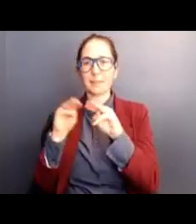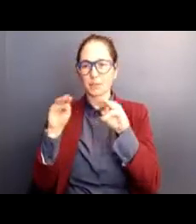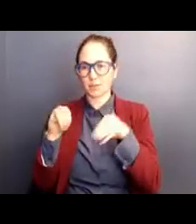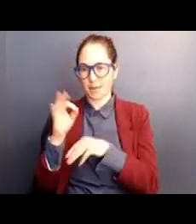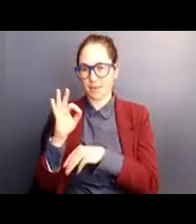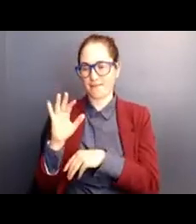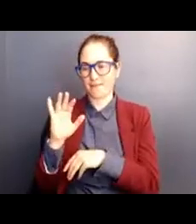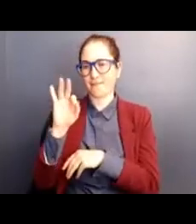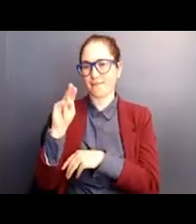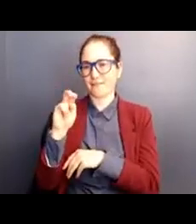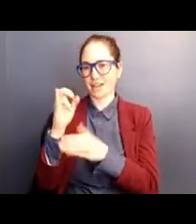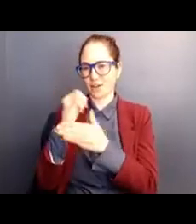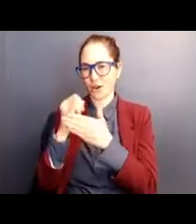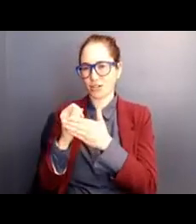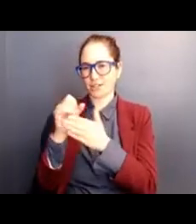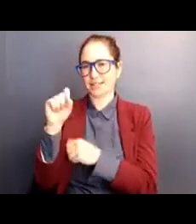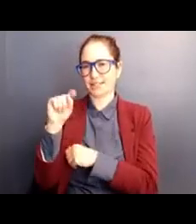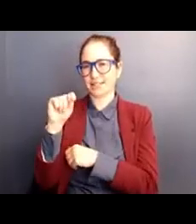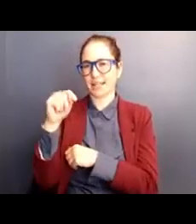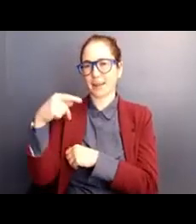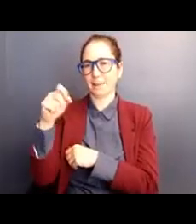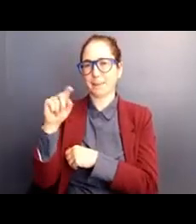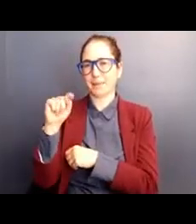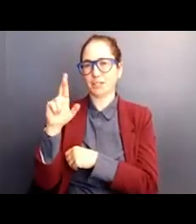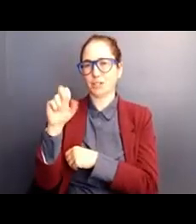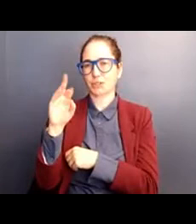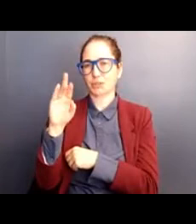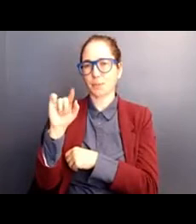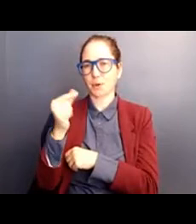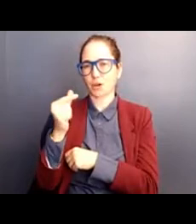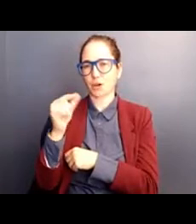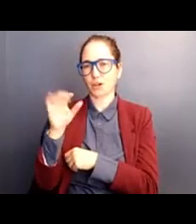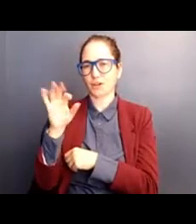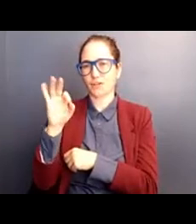in St. Petersburg Florida and Travis is standing in front of